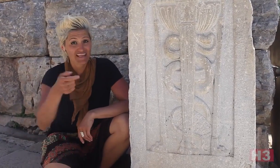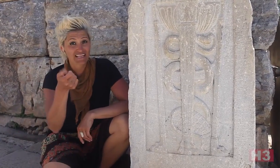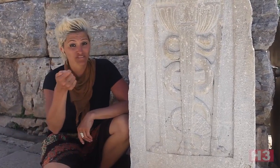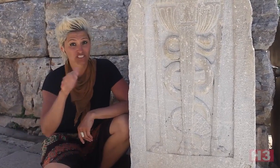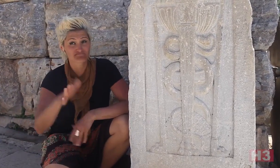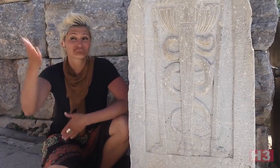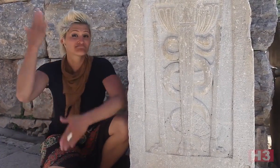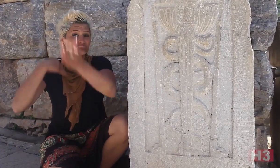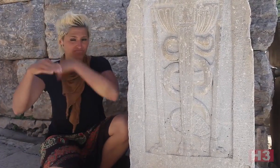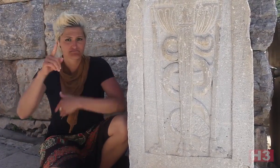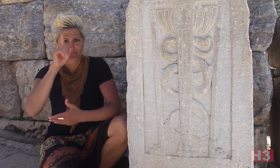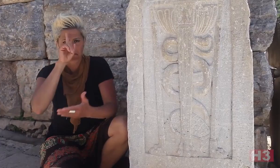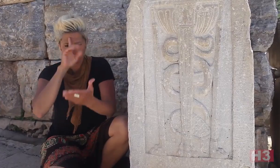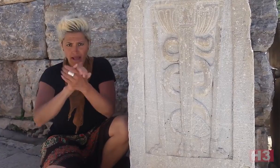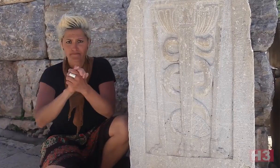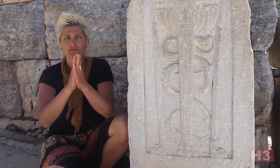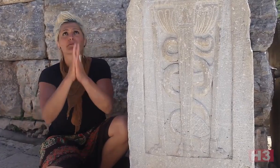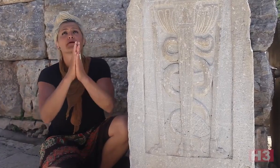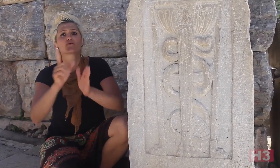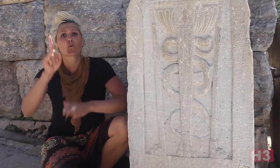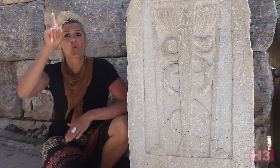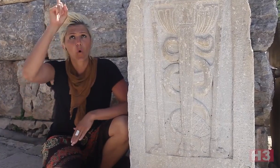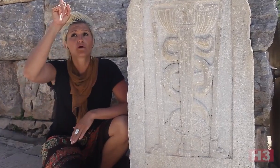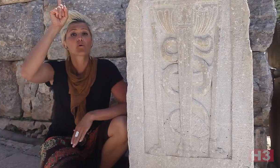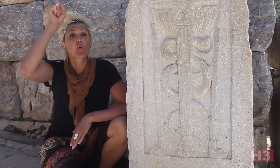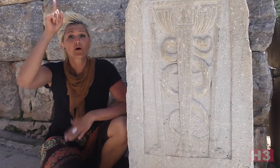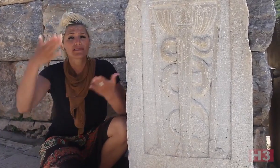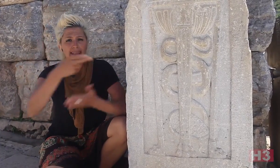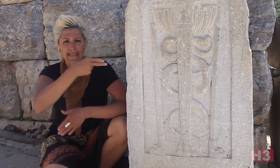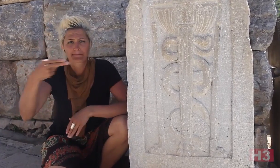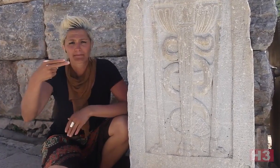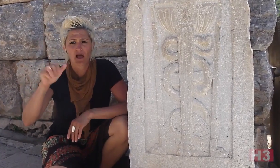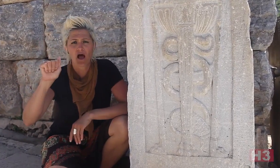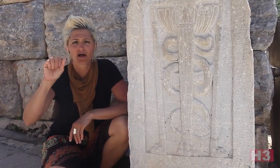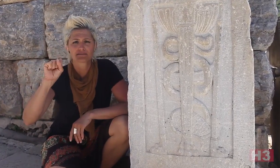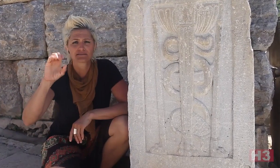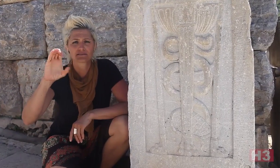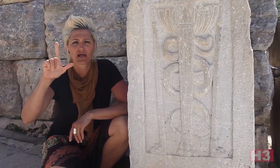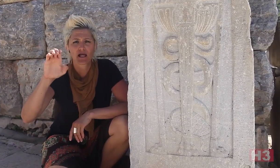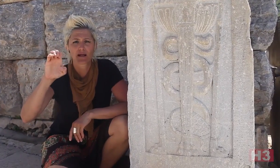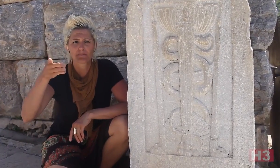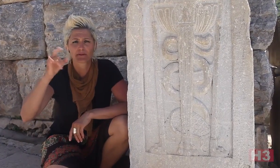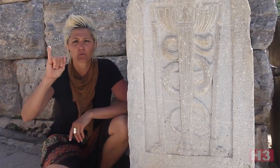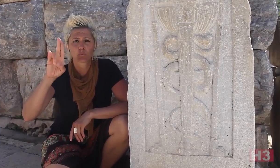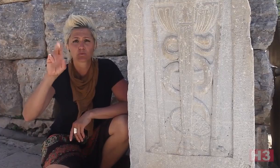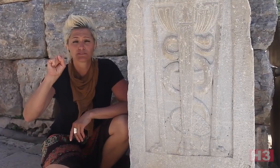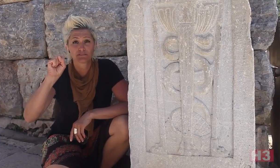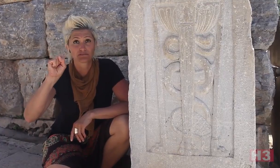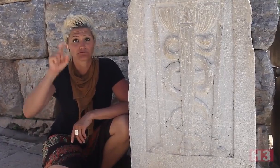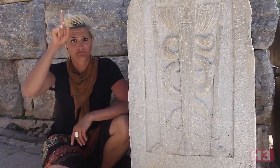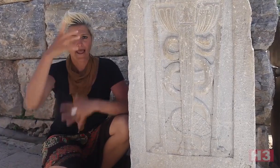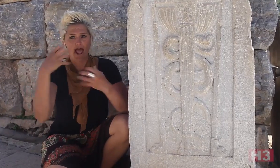Here in Ephesus people believed in a god named Asclepius.